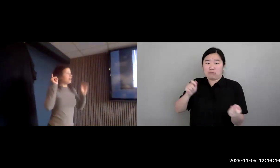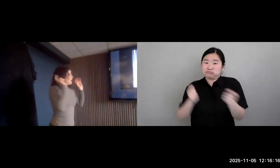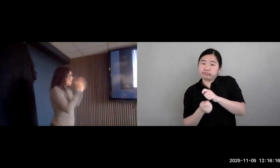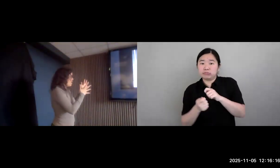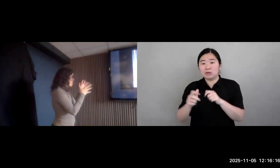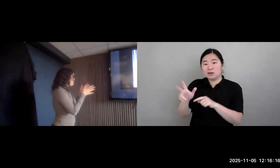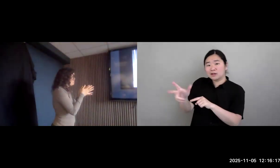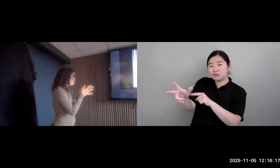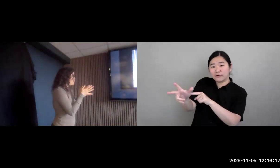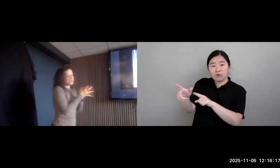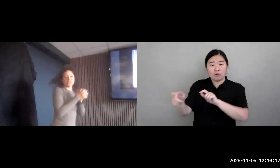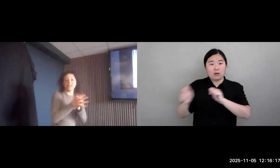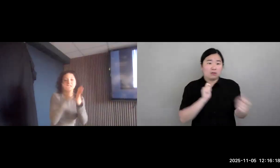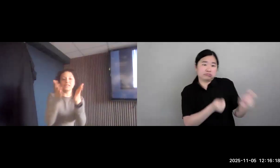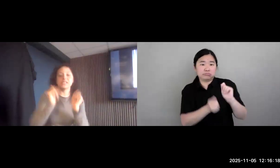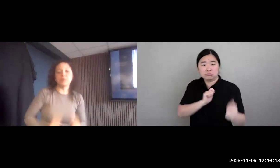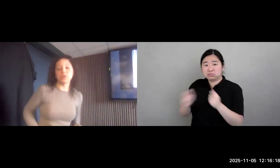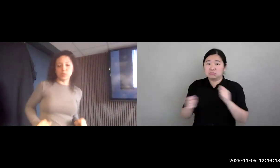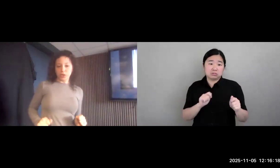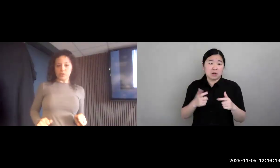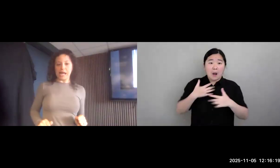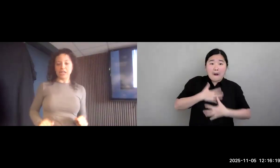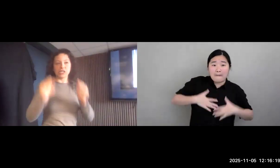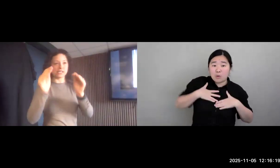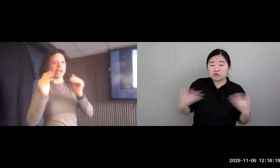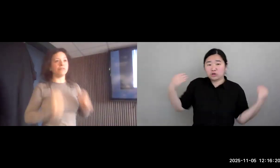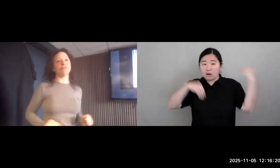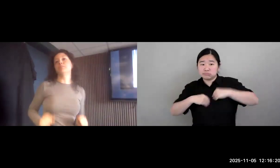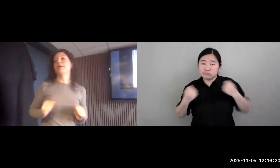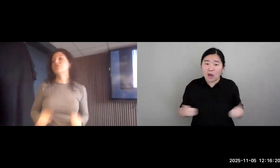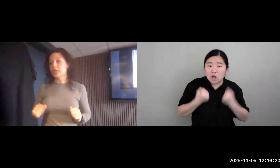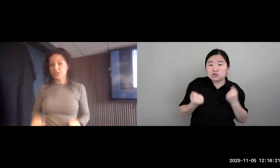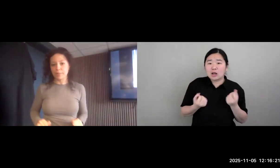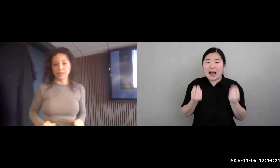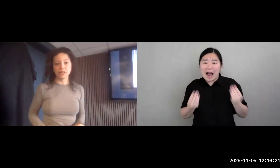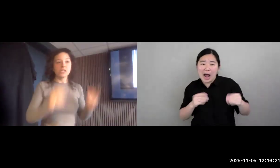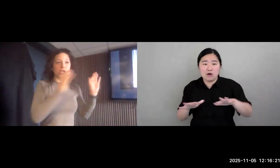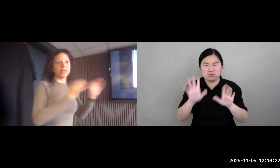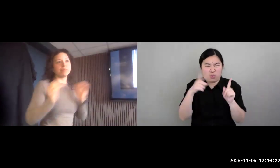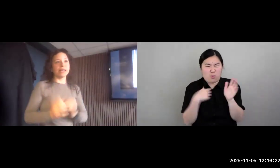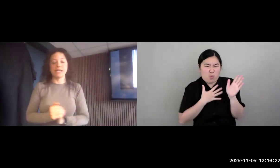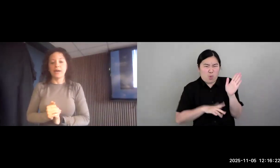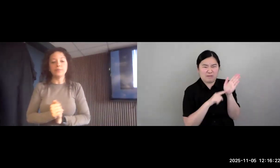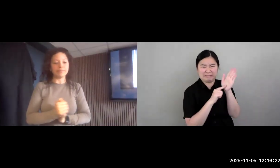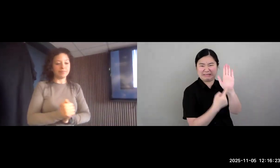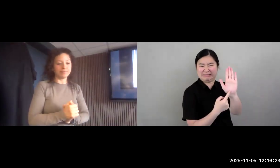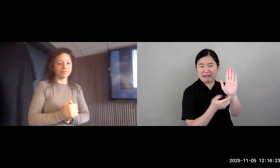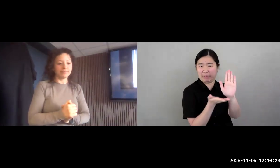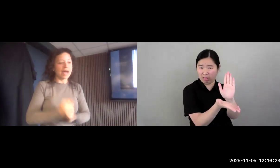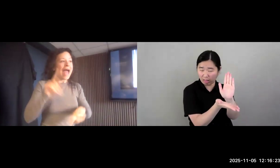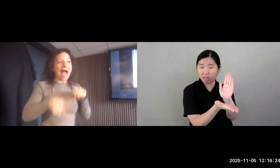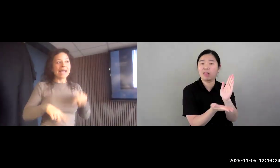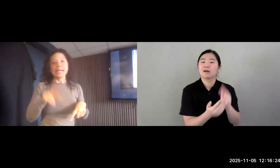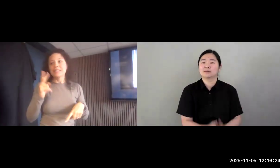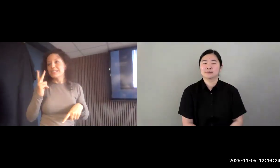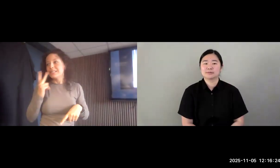This is the stimulus we used, actually. It's a silent film by Charlie Chaplin, so I'm gonna play it now.